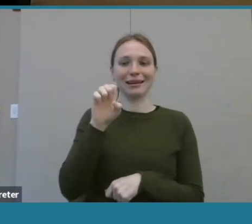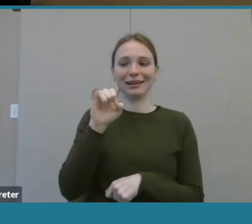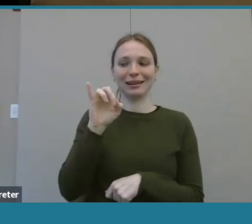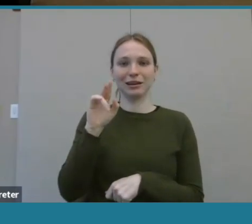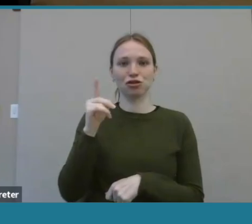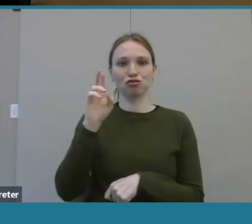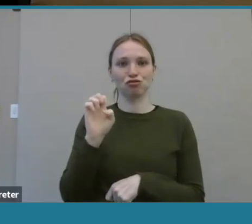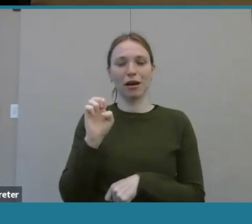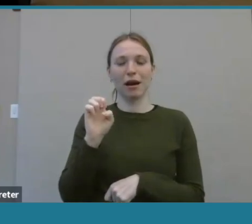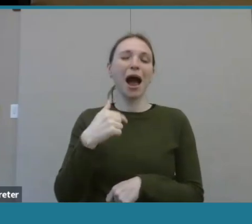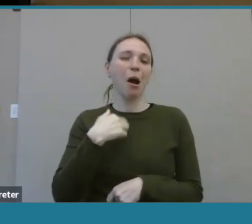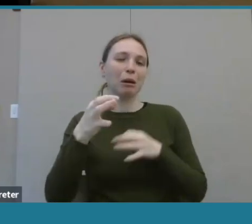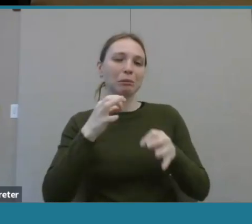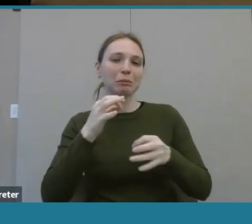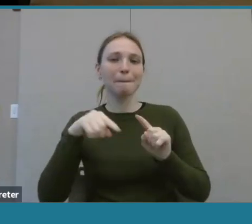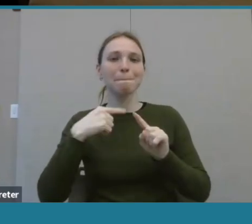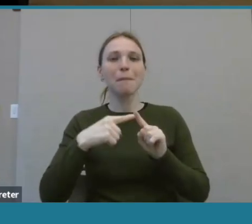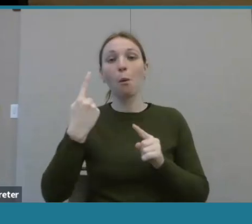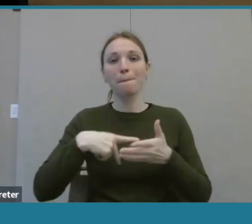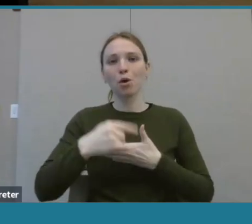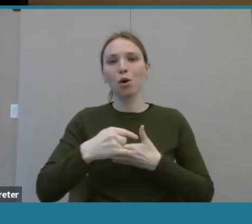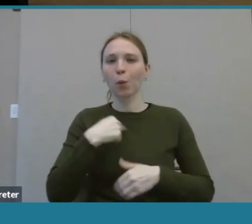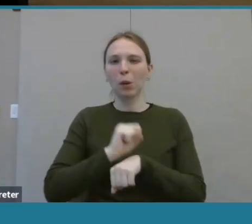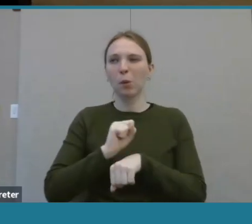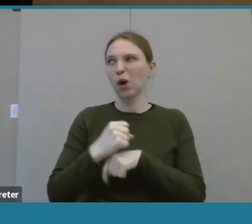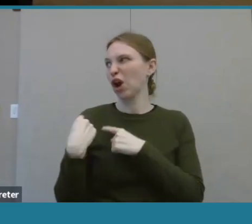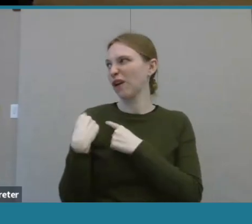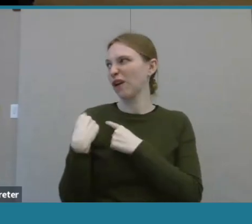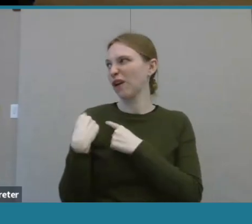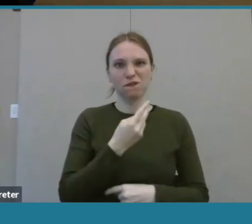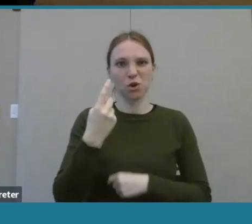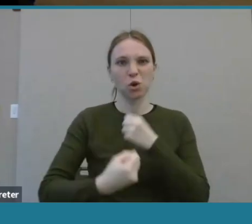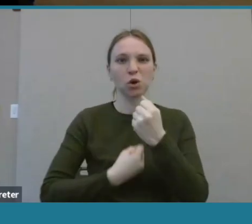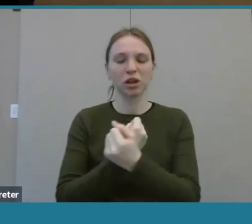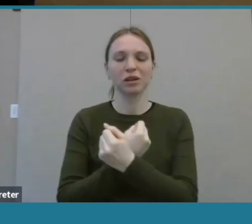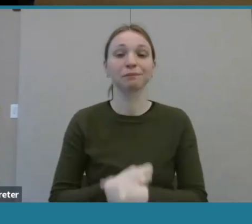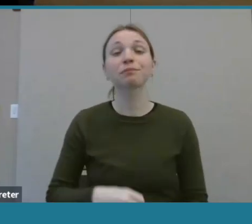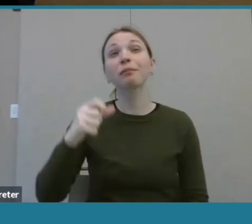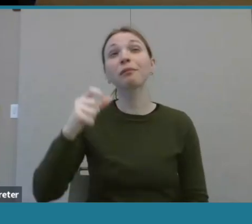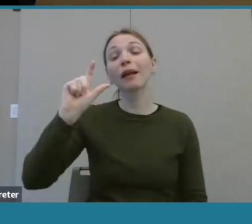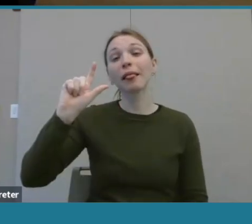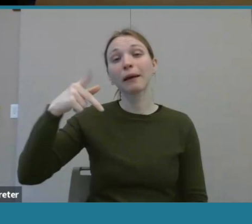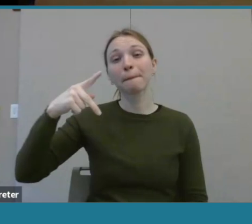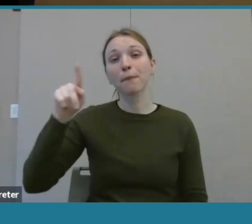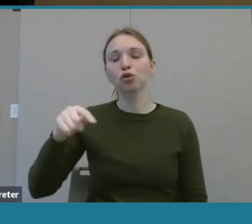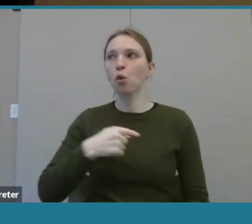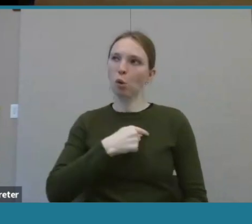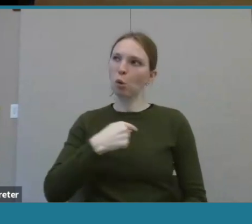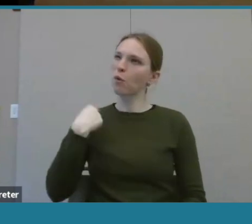last few years here at the zoo. So just a little bit of background. Lincoln Park Zoo has always strived to be a welcoming and inclusive place.